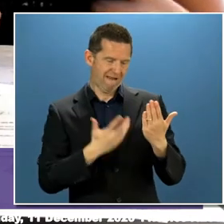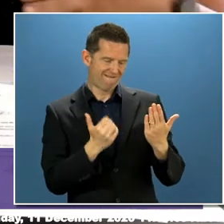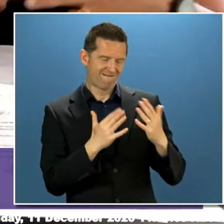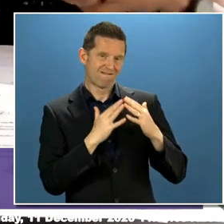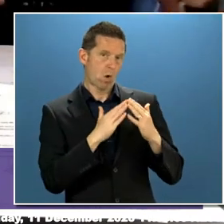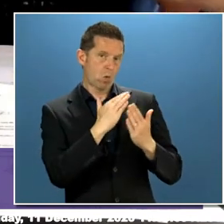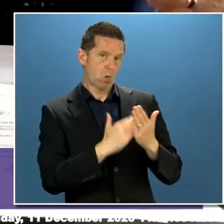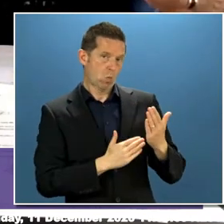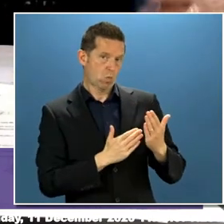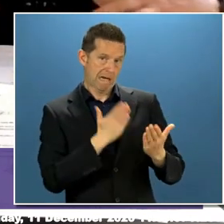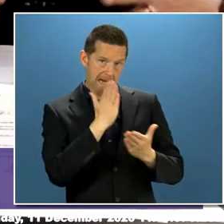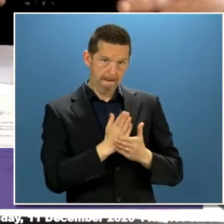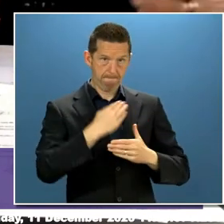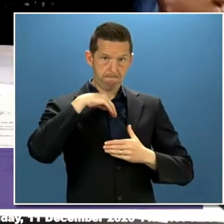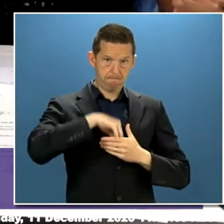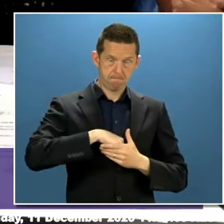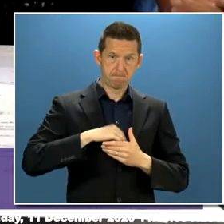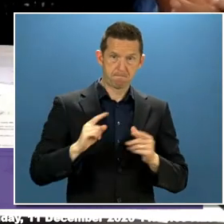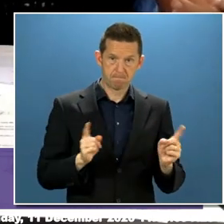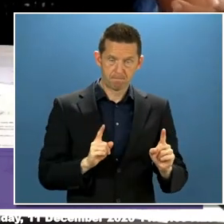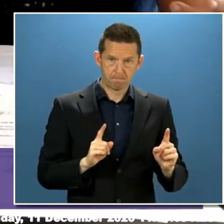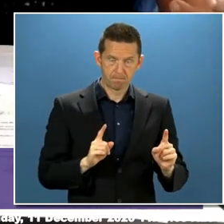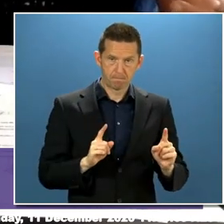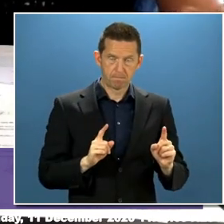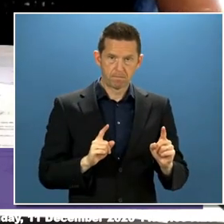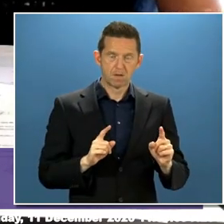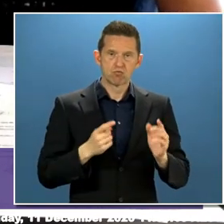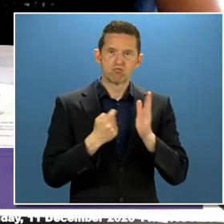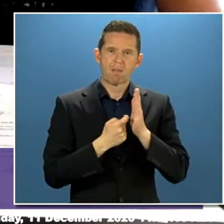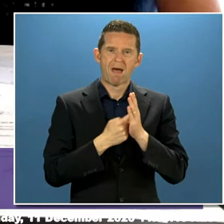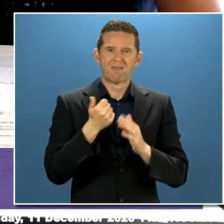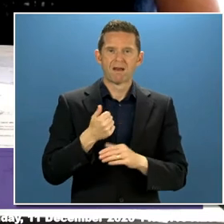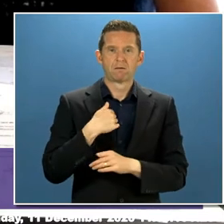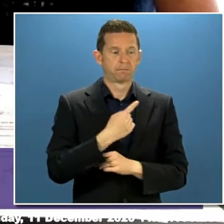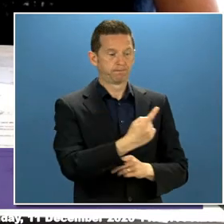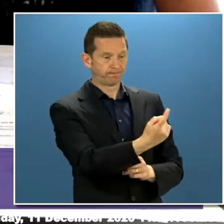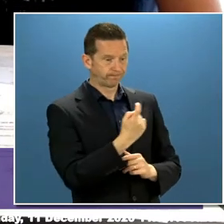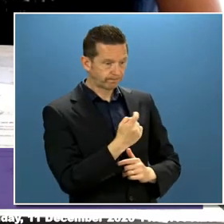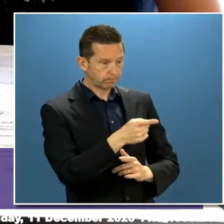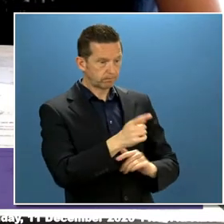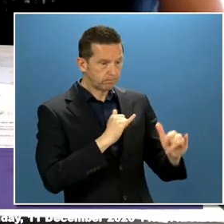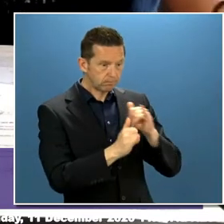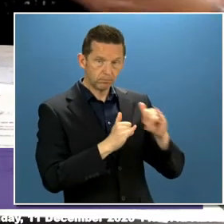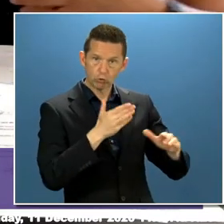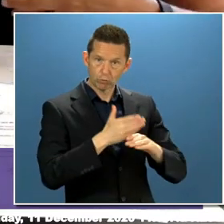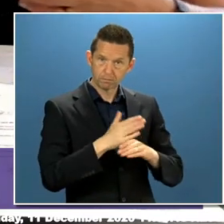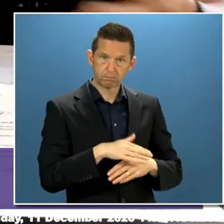does it in a way, for example, instead of saying --- asking a person coming in for a job, "Have you got a disability"